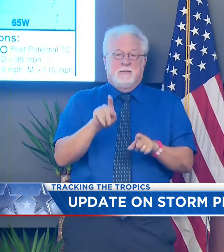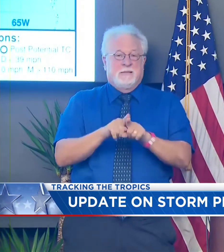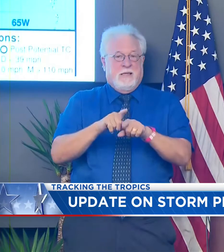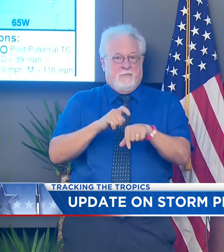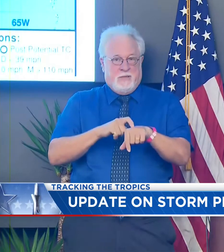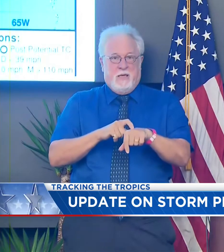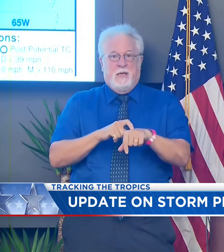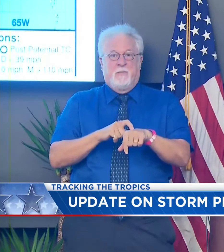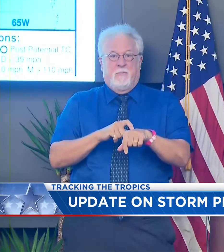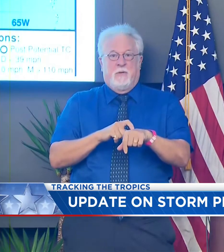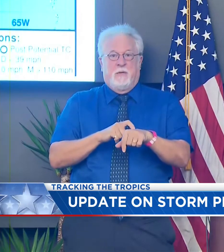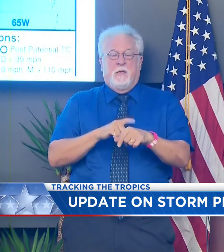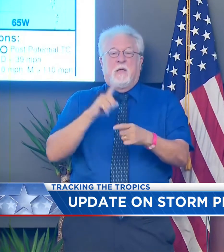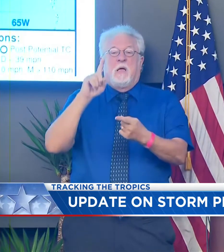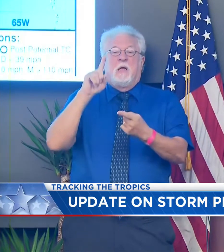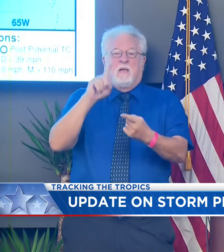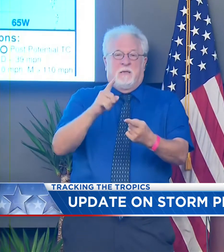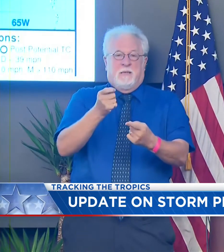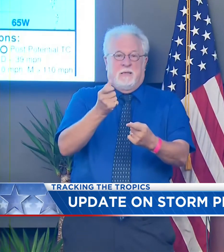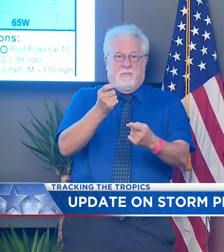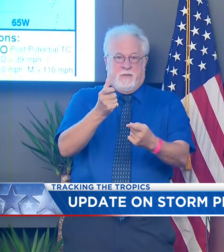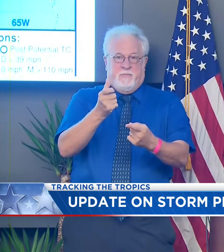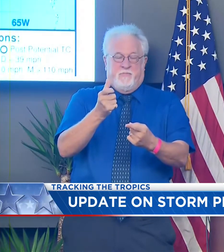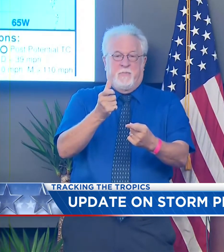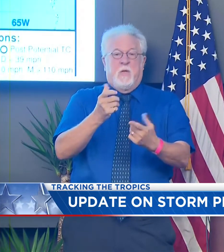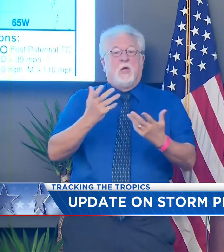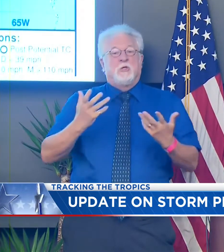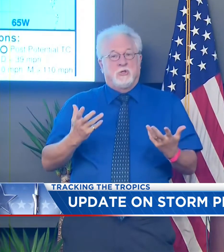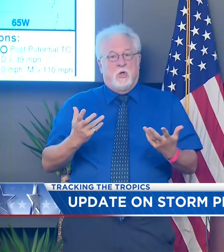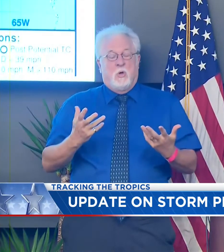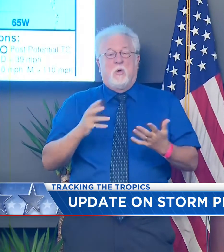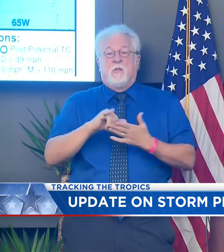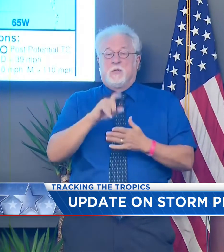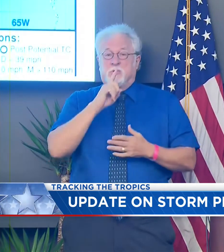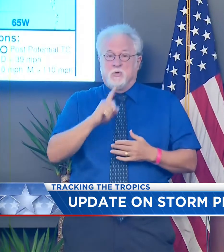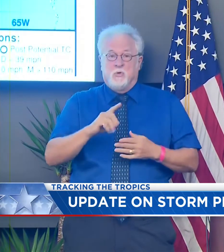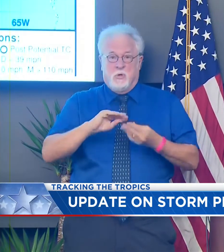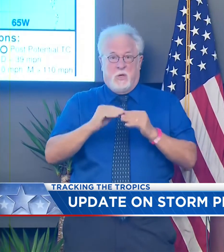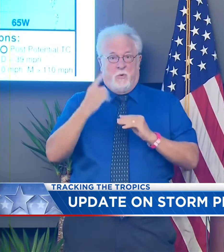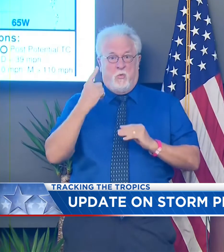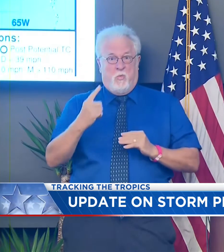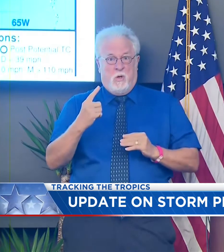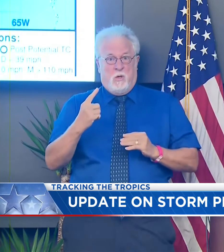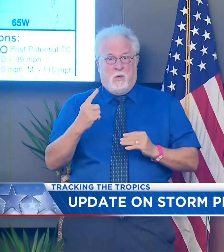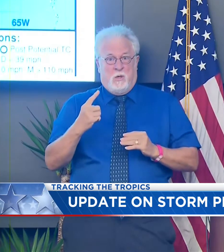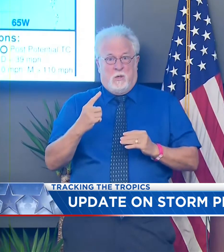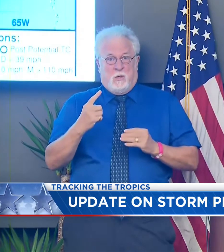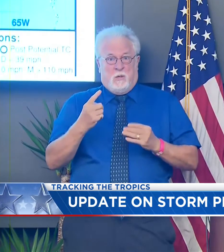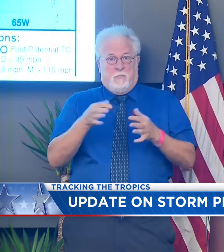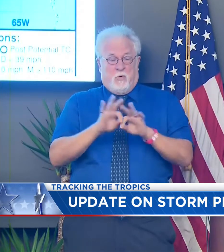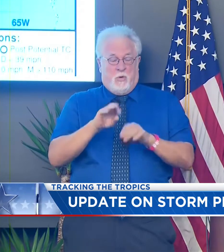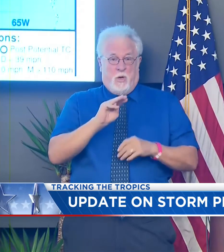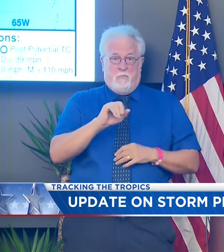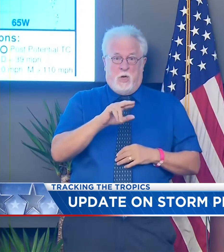MOUTH OF MISSISSIPPI, IT WILL TAKE A SLIGHT JOG TO THE WEST. BUT AT THE SAME TIME, IT WILL ALSO START TO DIMINISH SLIGHTLY.